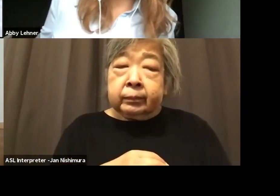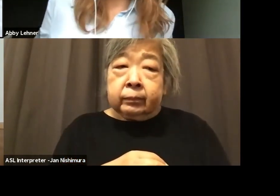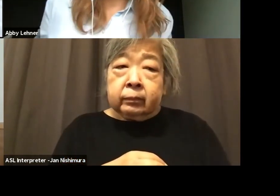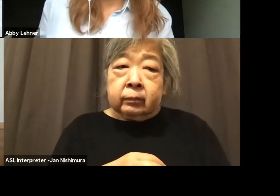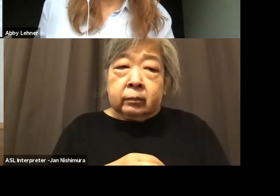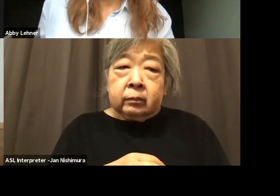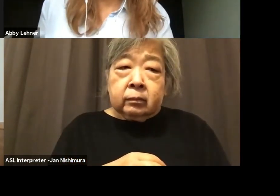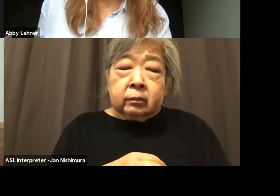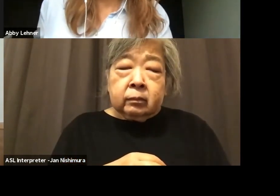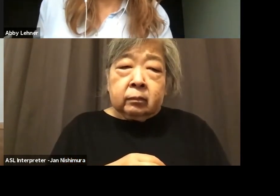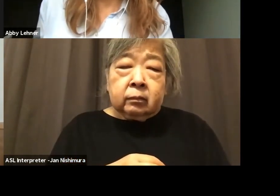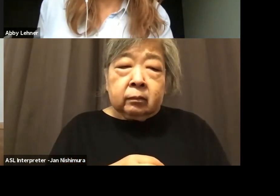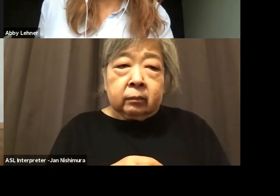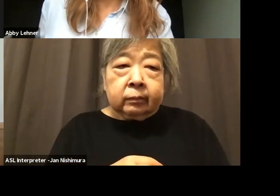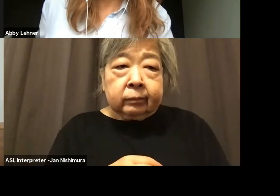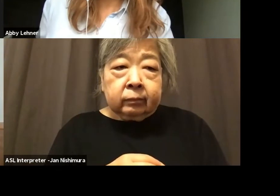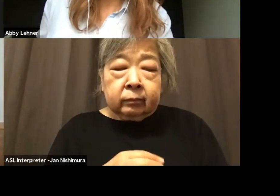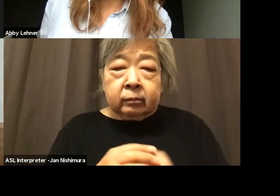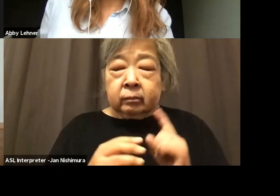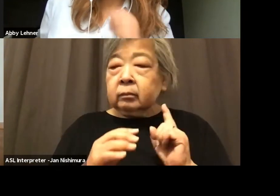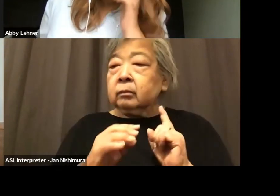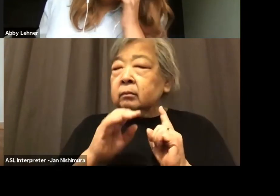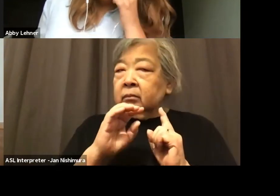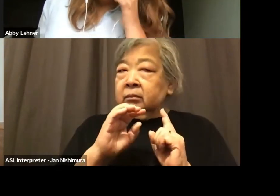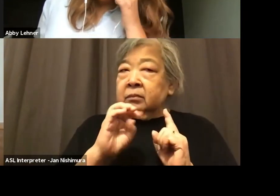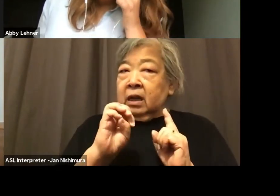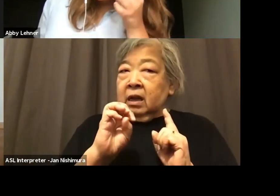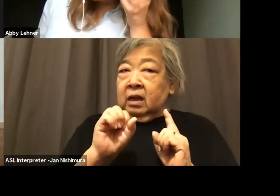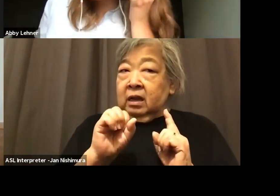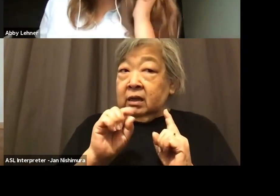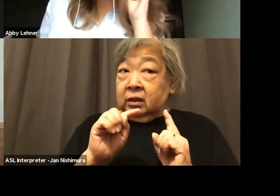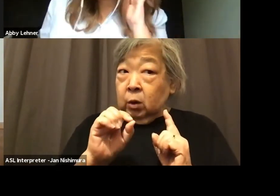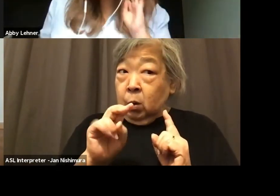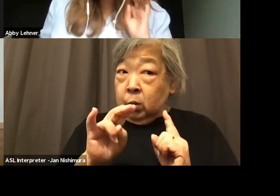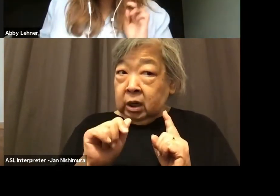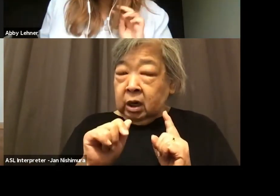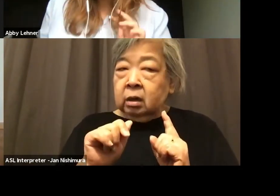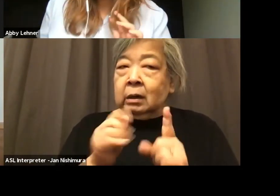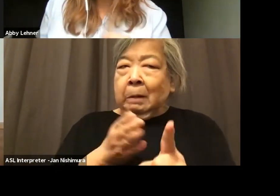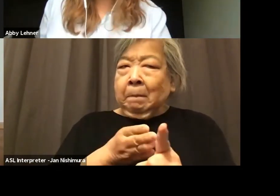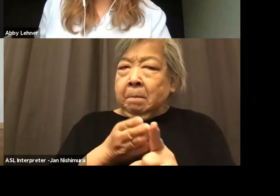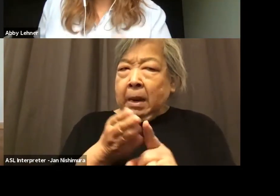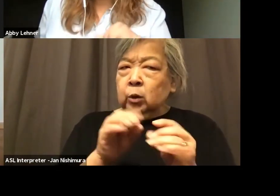So, in Estonia the main organization you would contact would be the esteemed